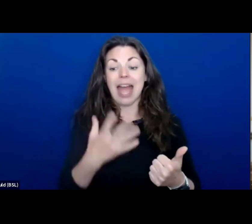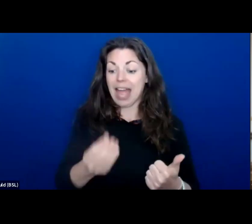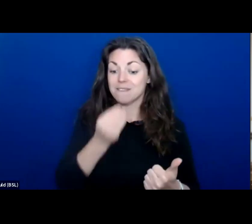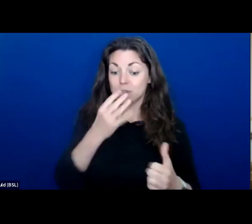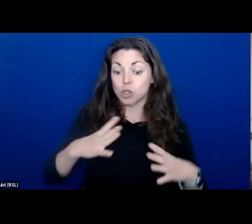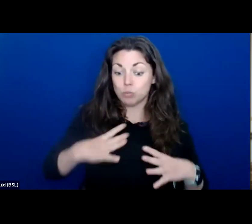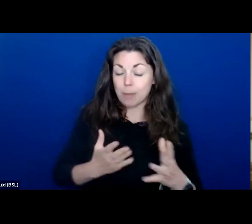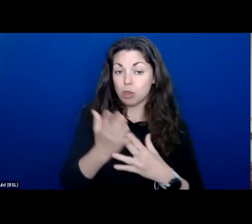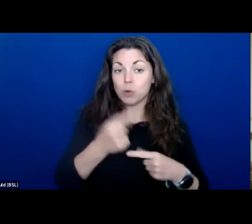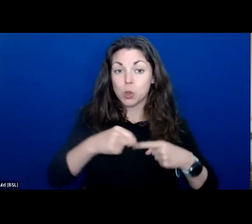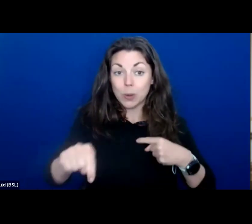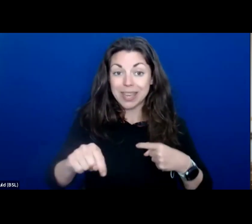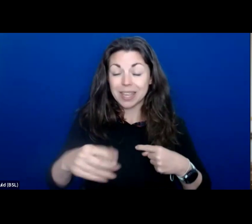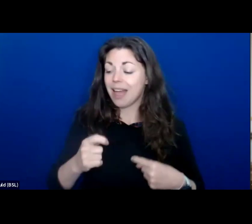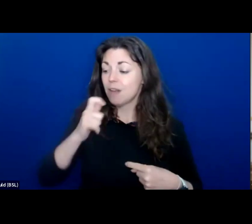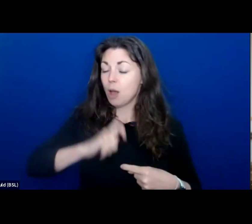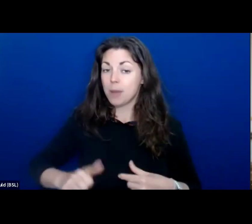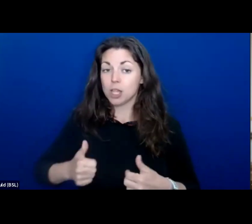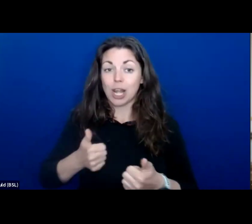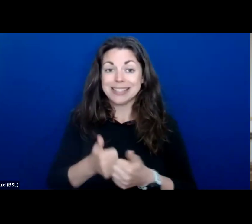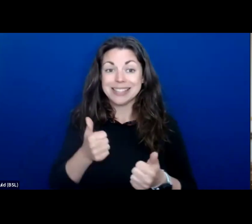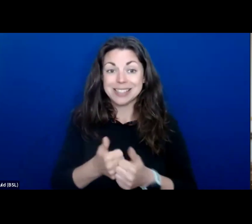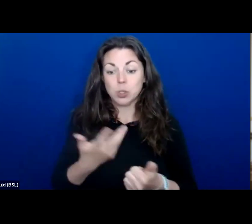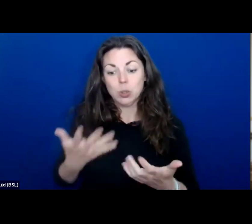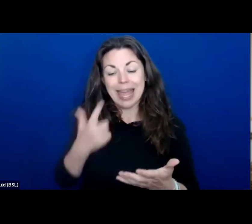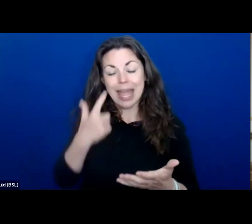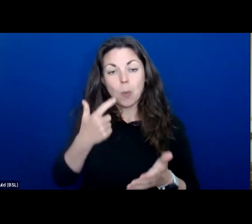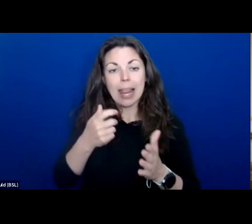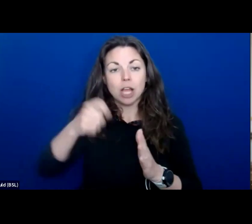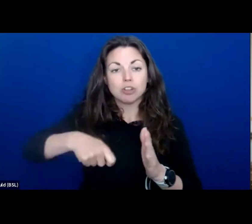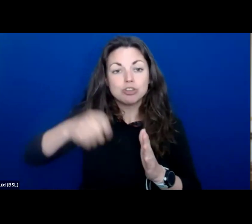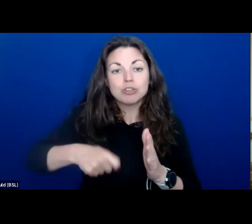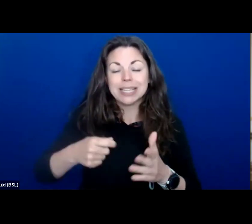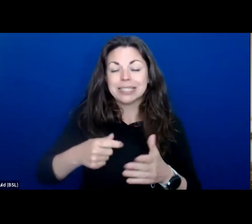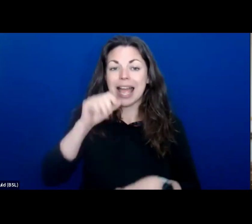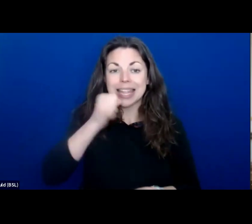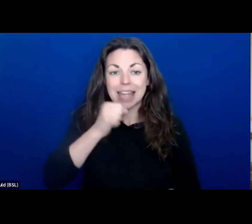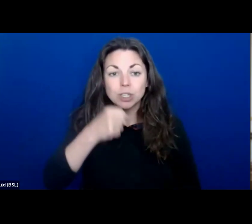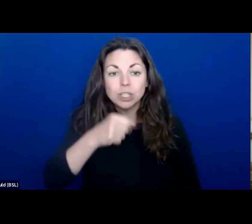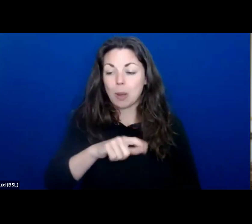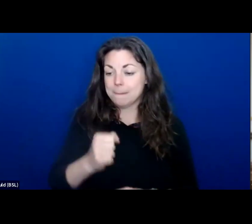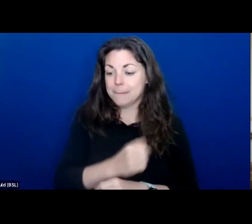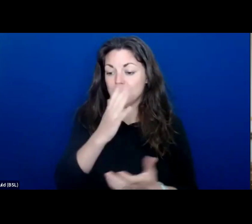She'll be doing some carrot shaving for me today so I can make sure I have a healthy salad this afternoon with lots of protein.